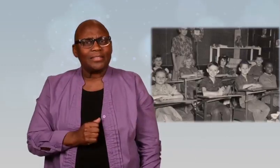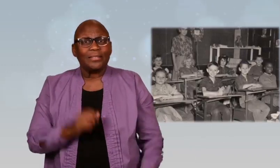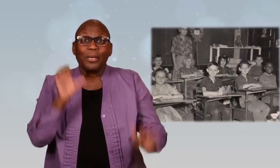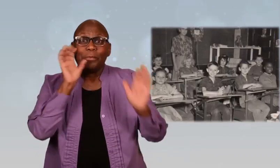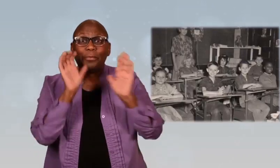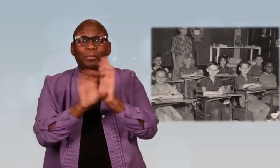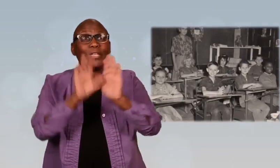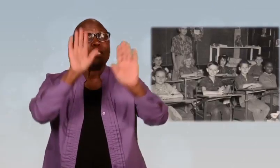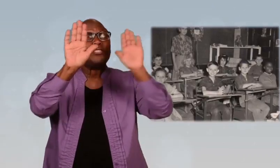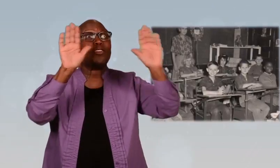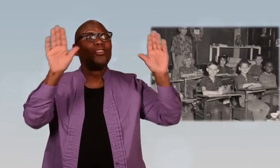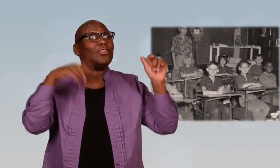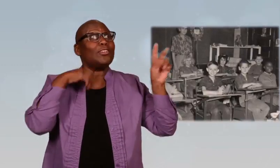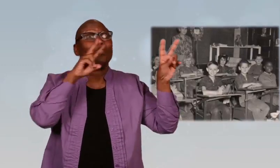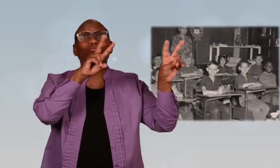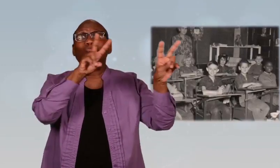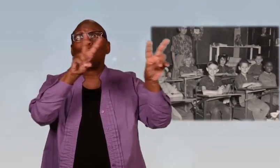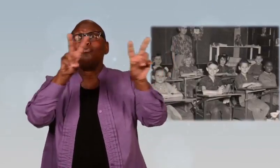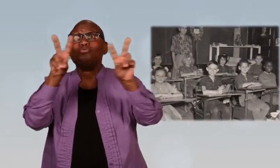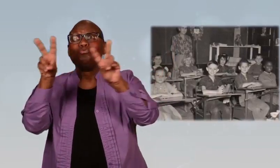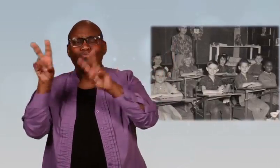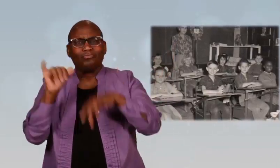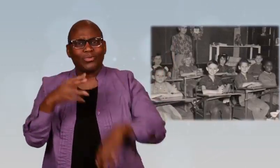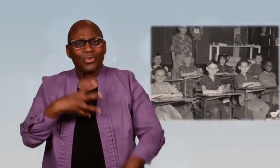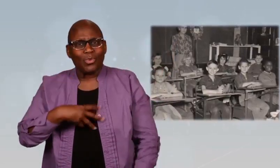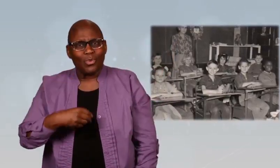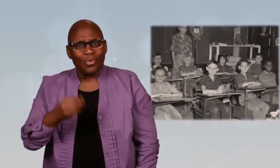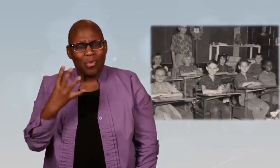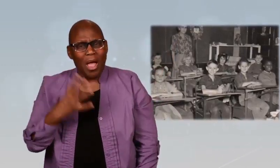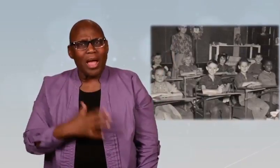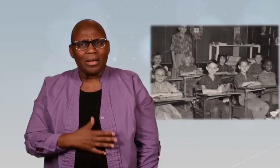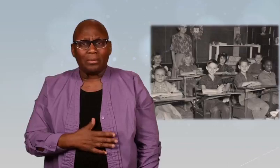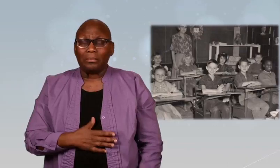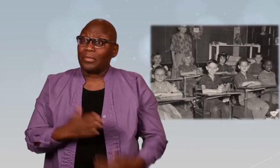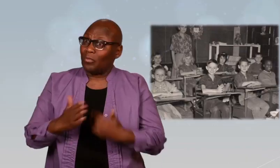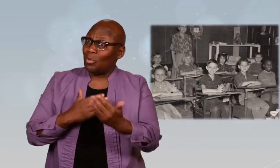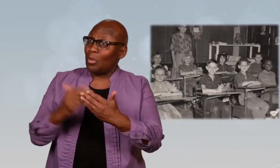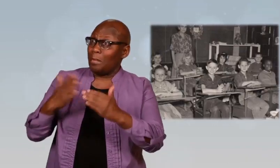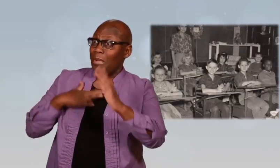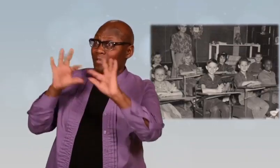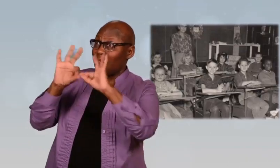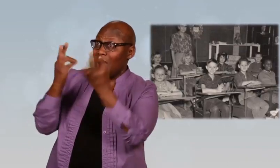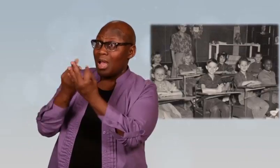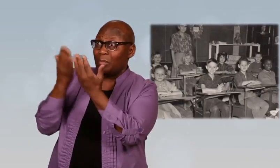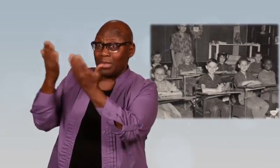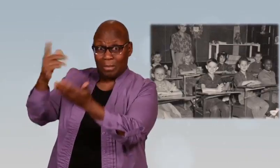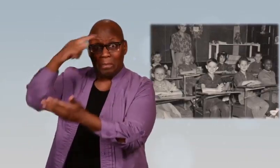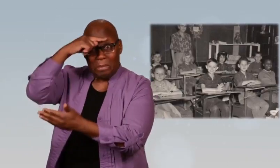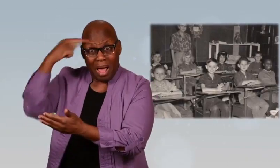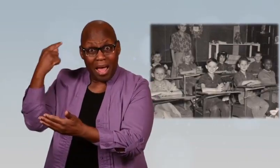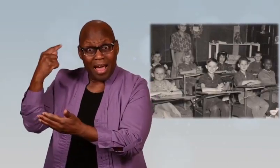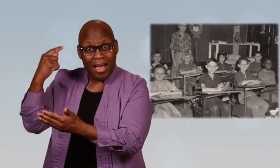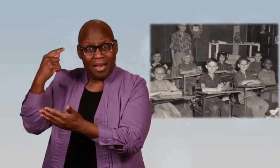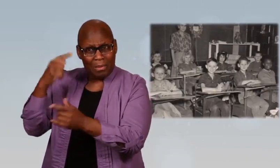Every picture on the wall was of a white person. I came from a family that was black,